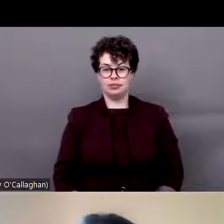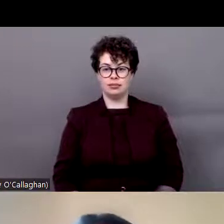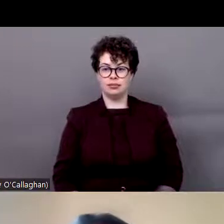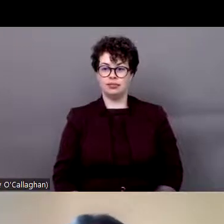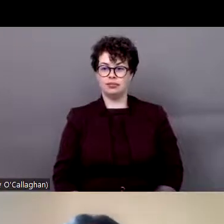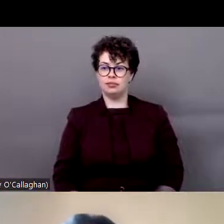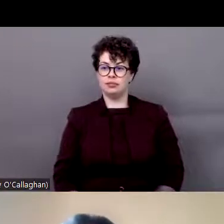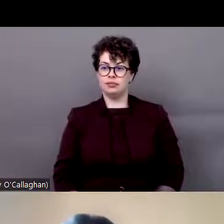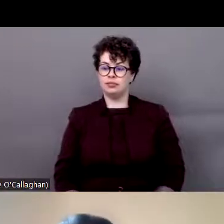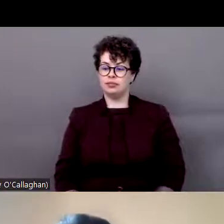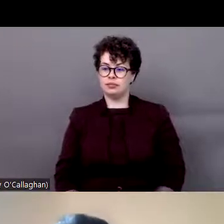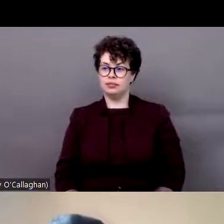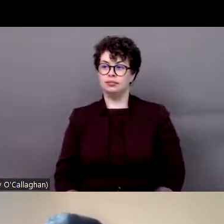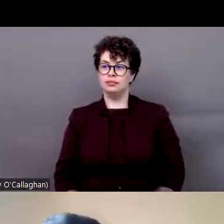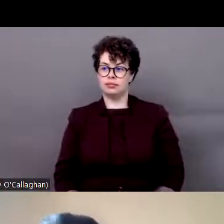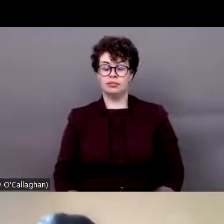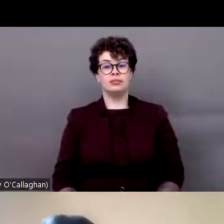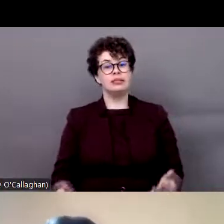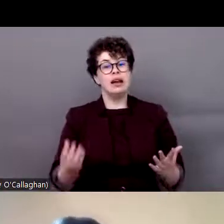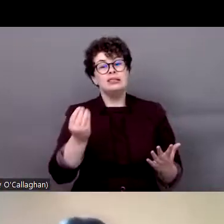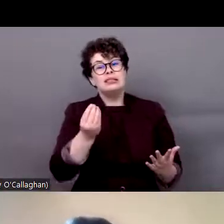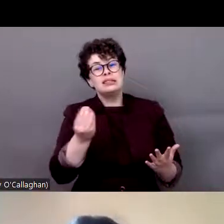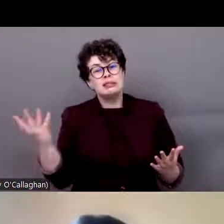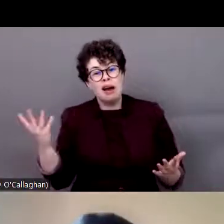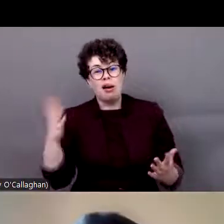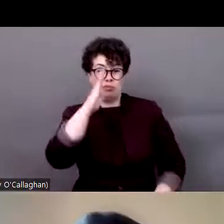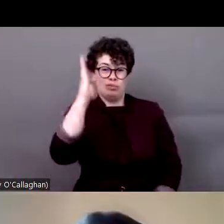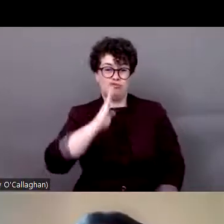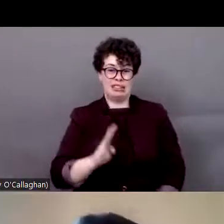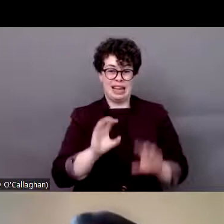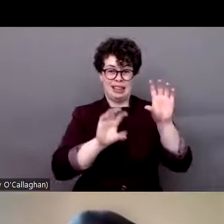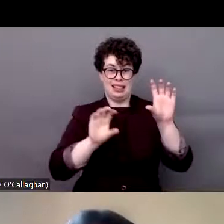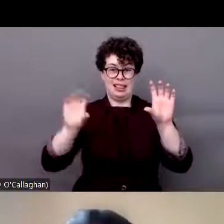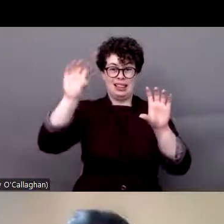dynamics of trying by some governments to try to remedy